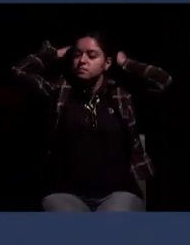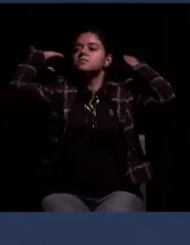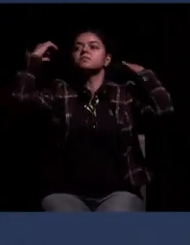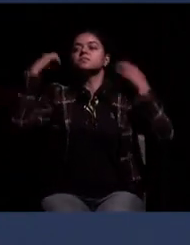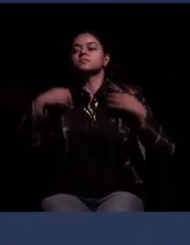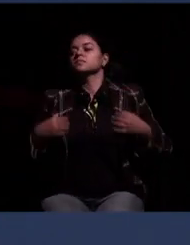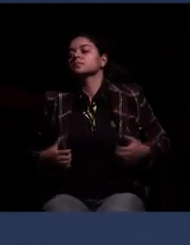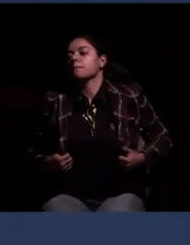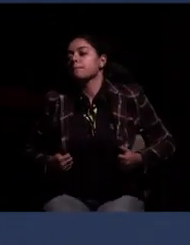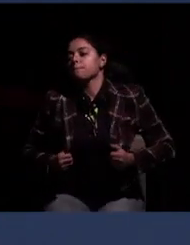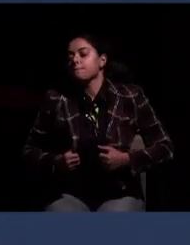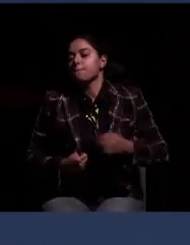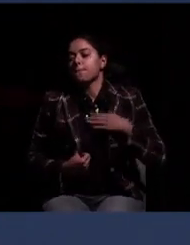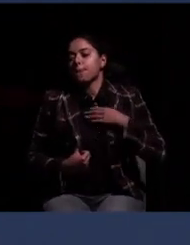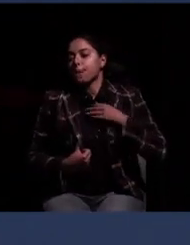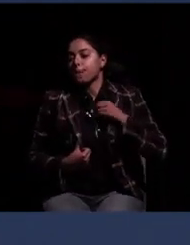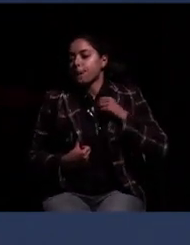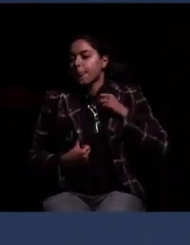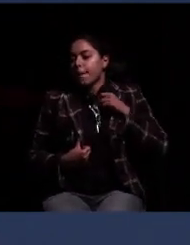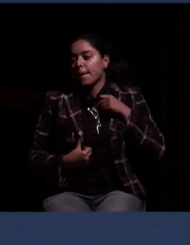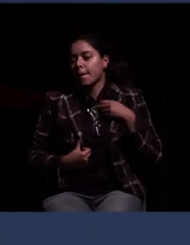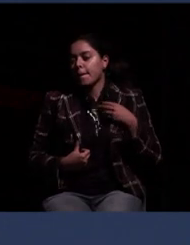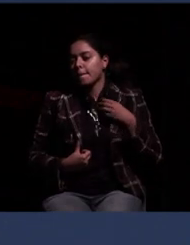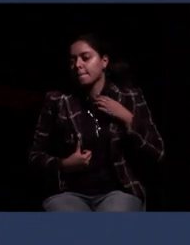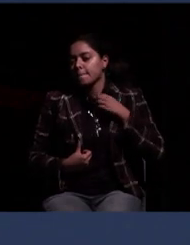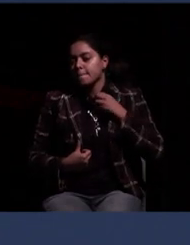I want to tell you that my tasks here